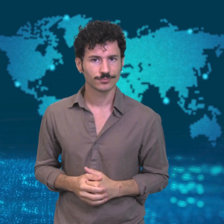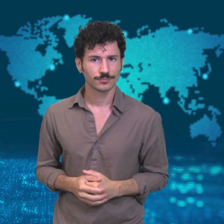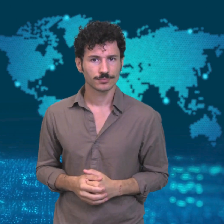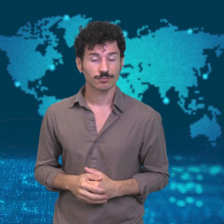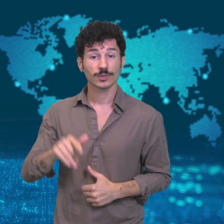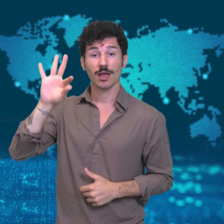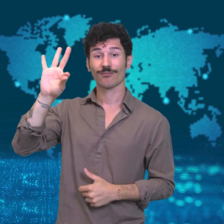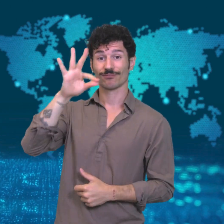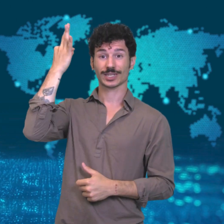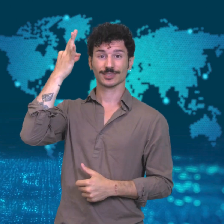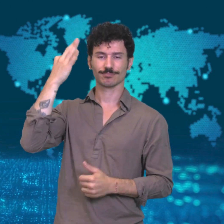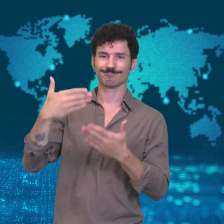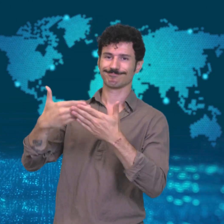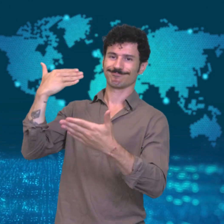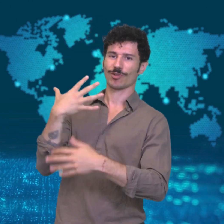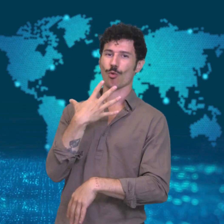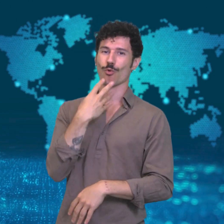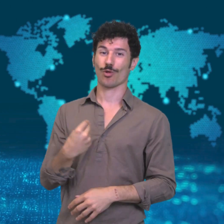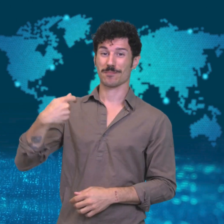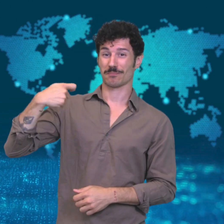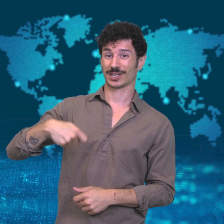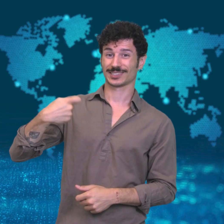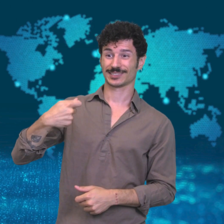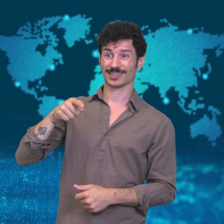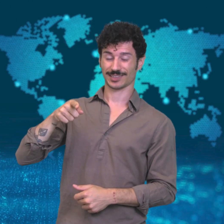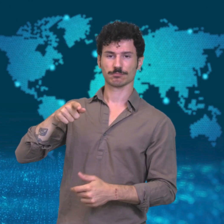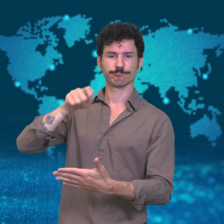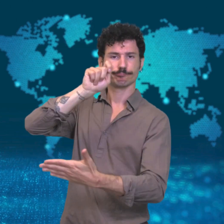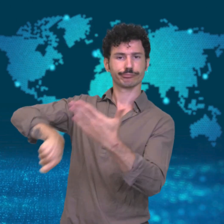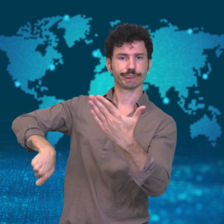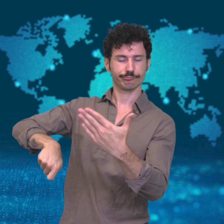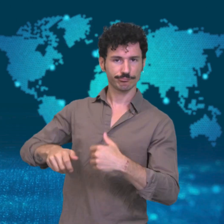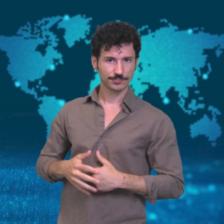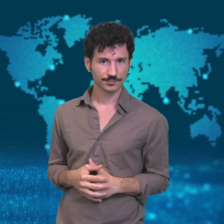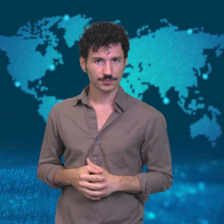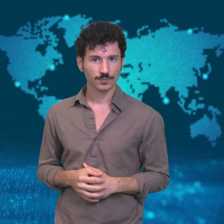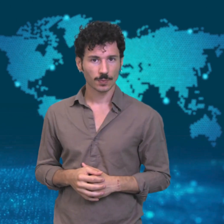Former prime minister convicted.